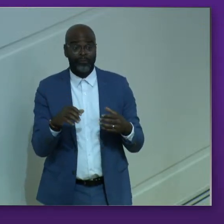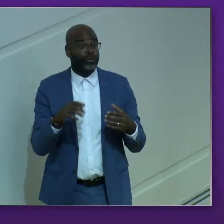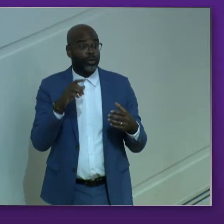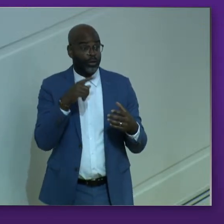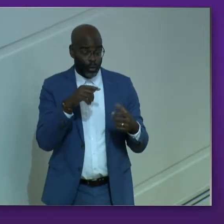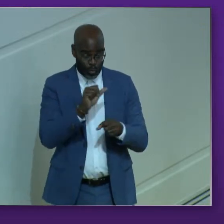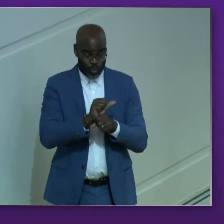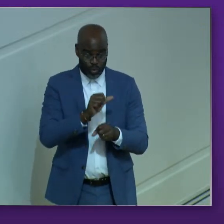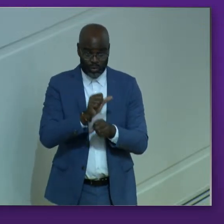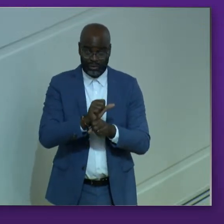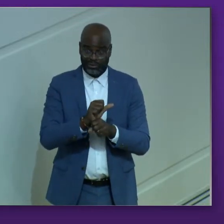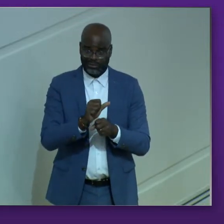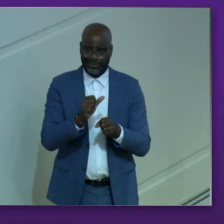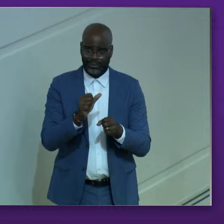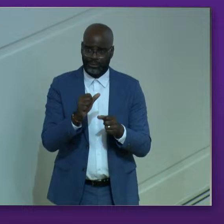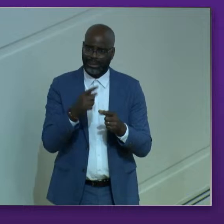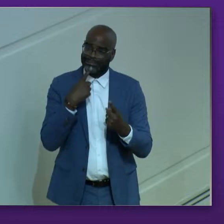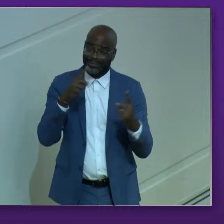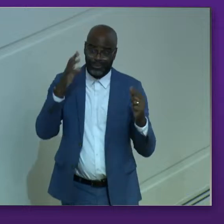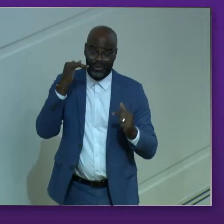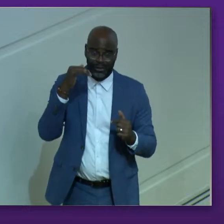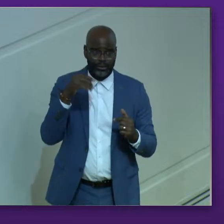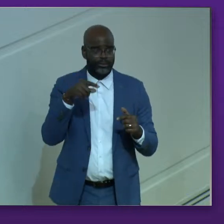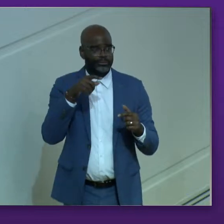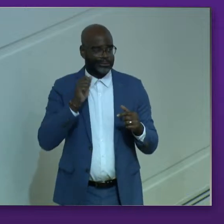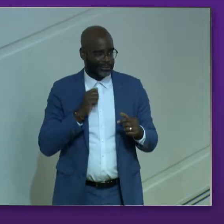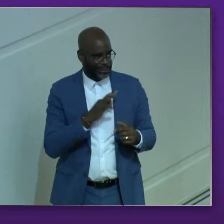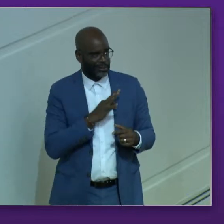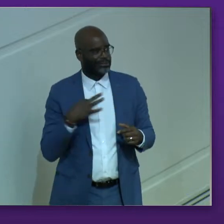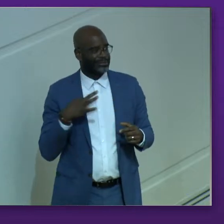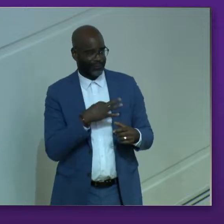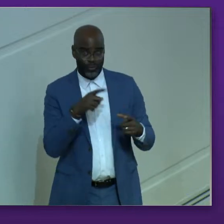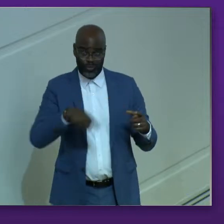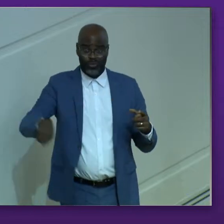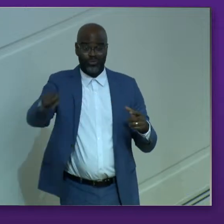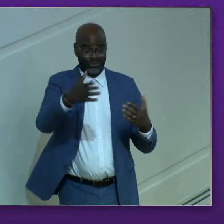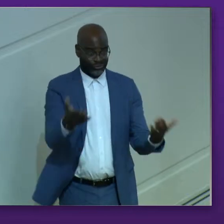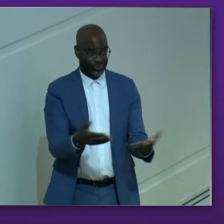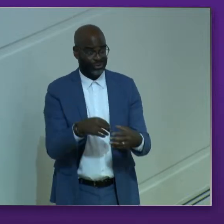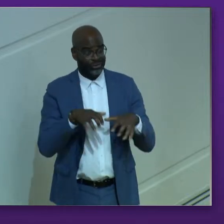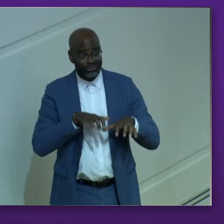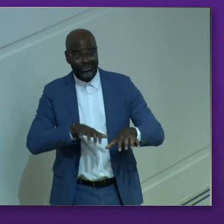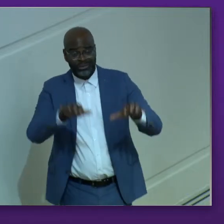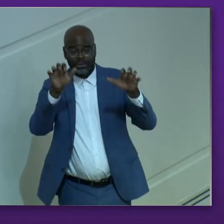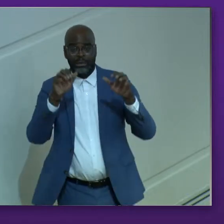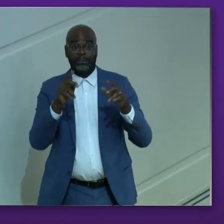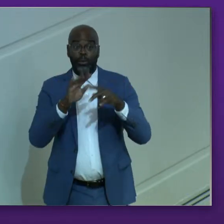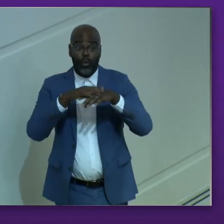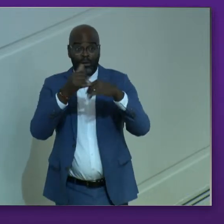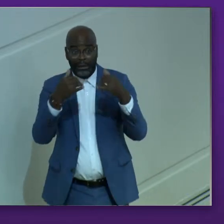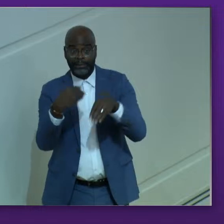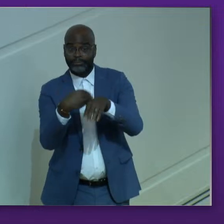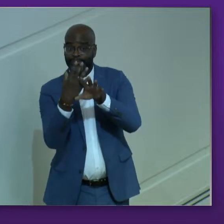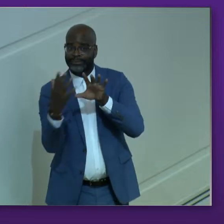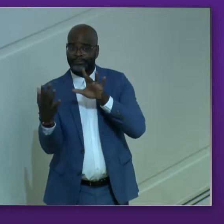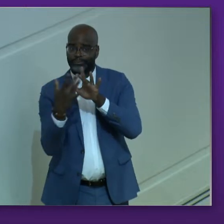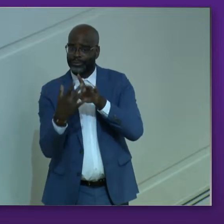ROOM HAVE EITHER BETTER HAVE HELPED HER AND YOU KNOW SHE IS AN AWESOME AWESOME INDIVIDUAL. WHEN WE THINK ABOUT WHAT WE ARE